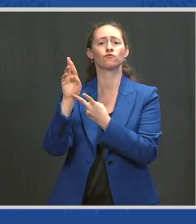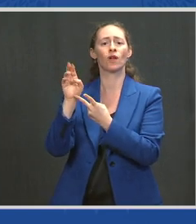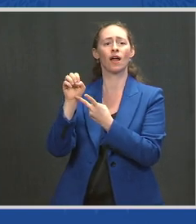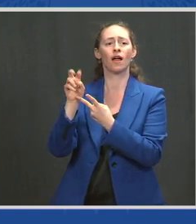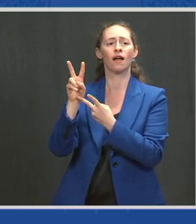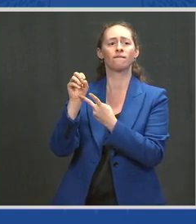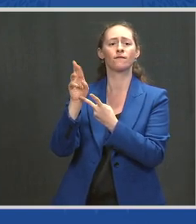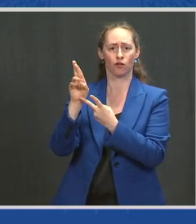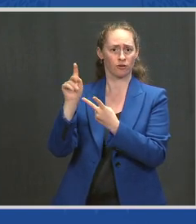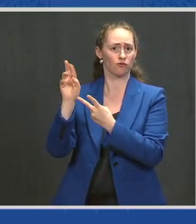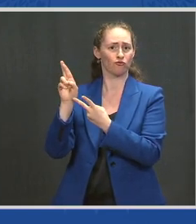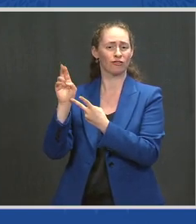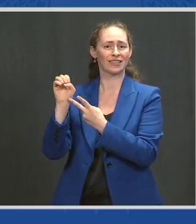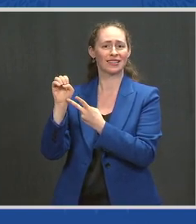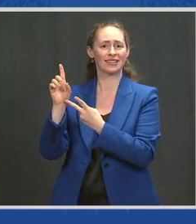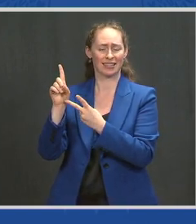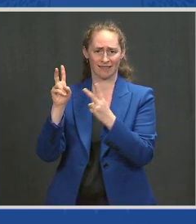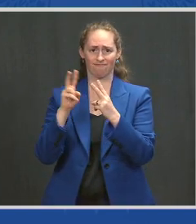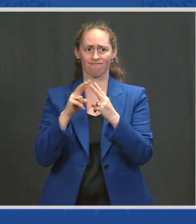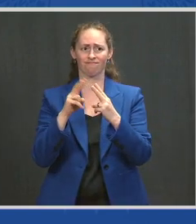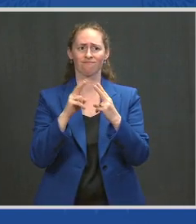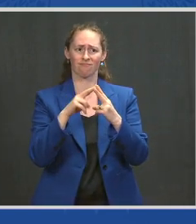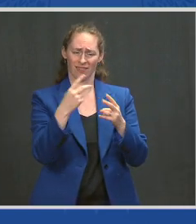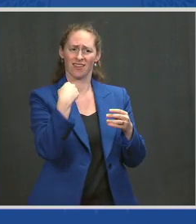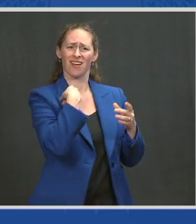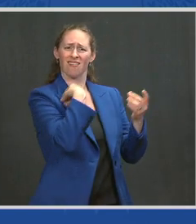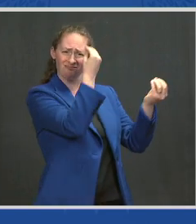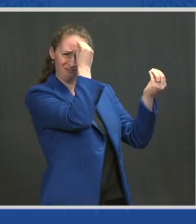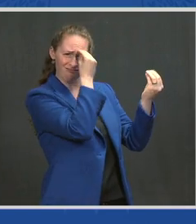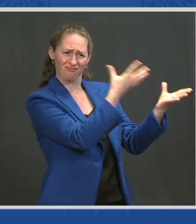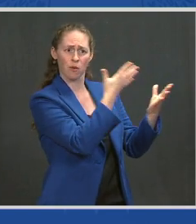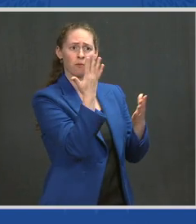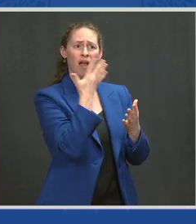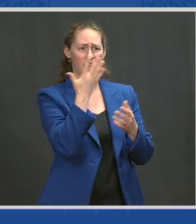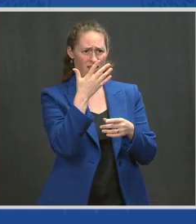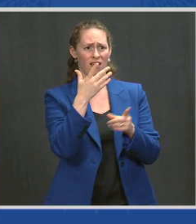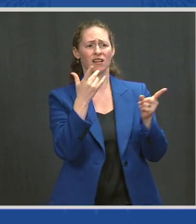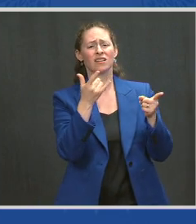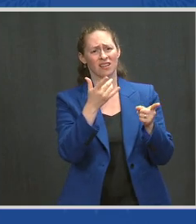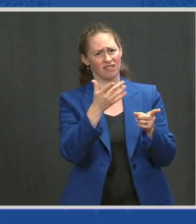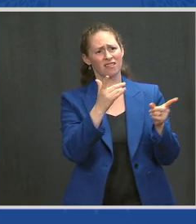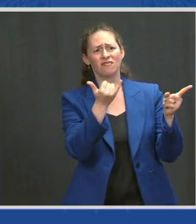and the importance of a free press and freedom of speech. I made it clear that we will not tolerate